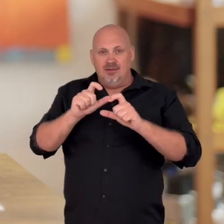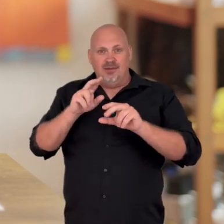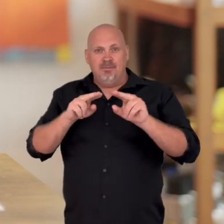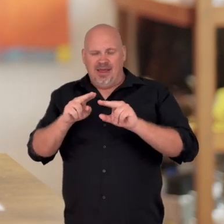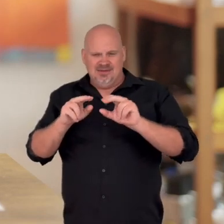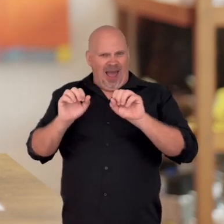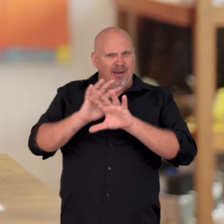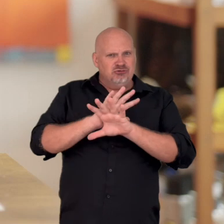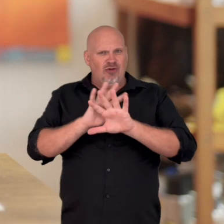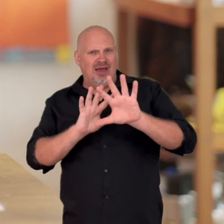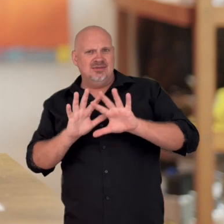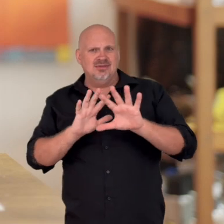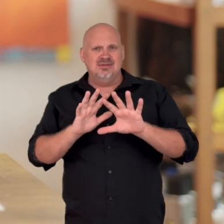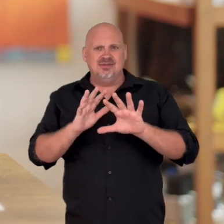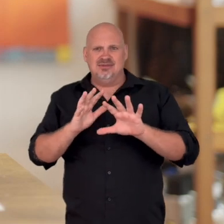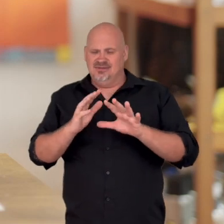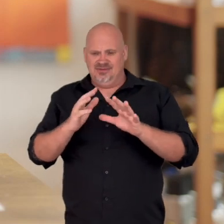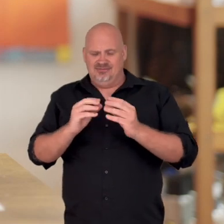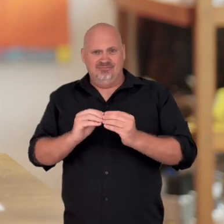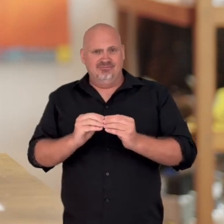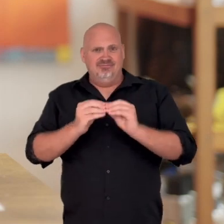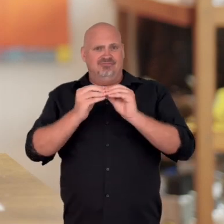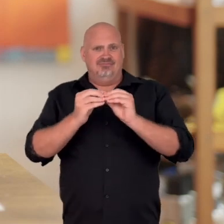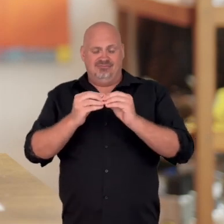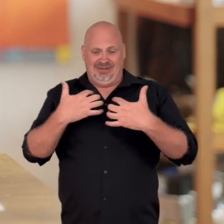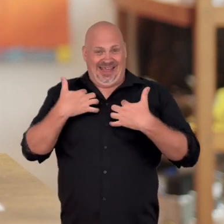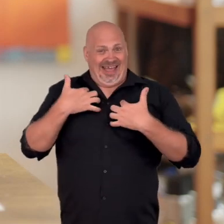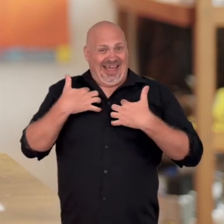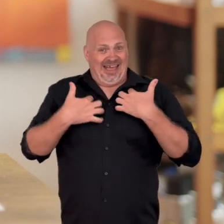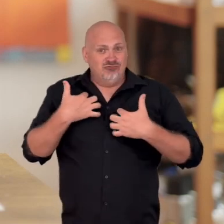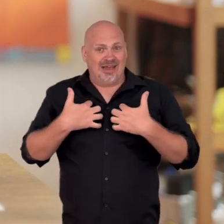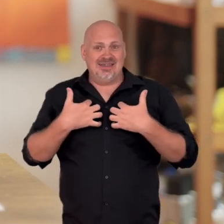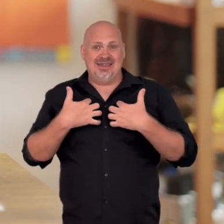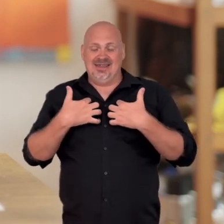this is just a very interesting and fun demonstration so we do the first petal